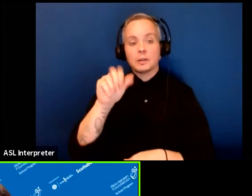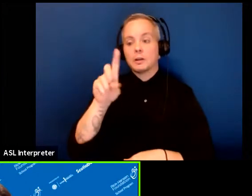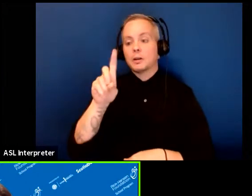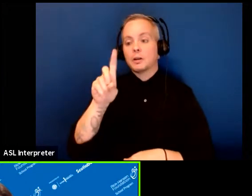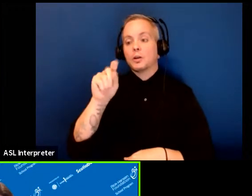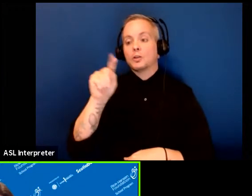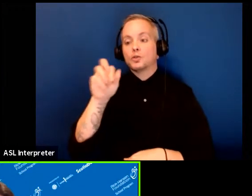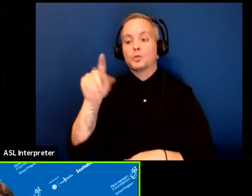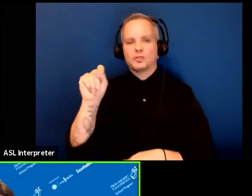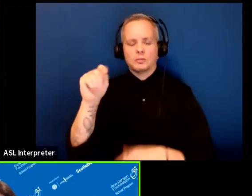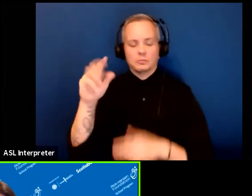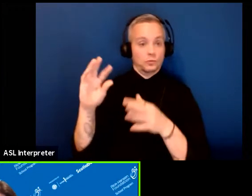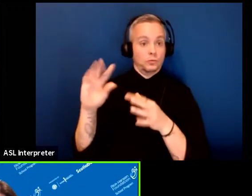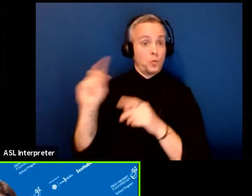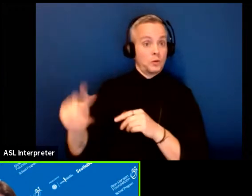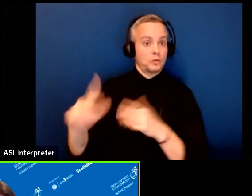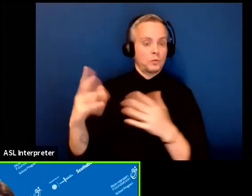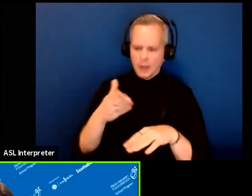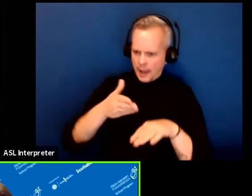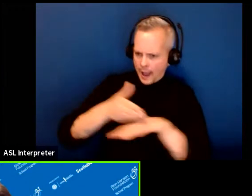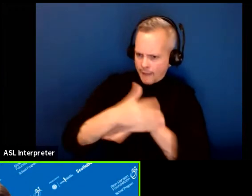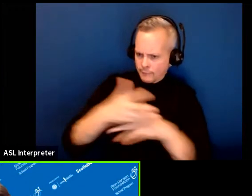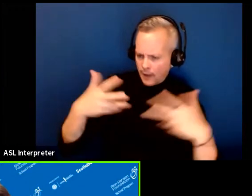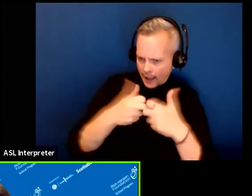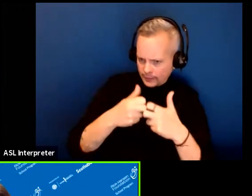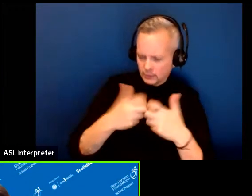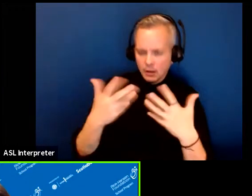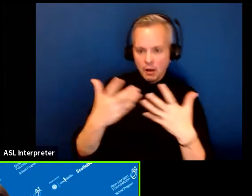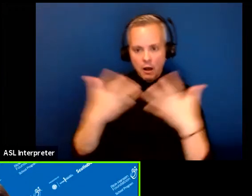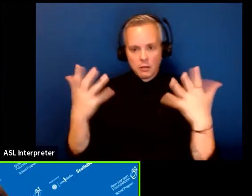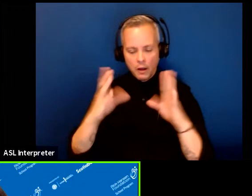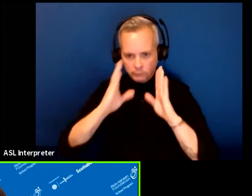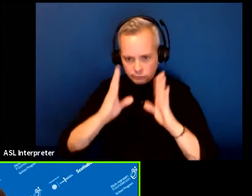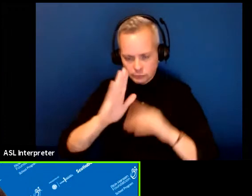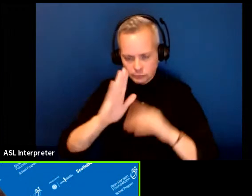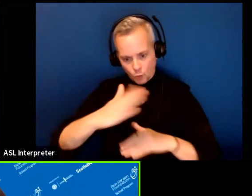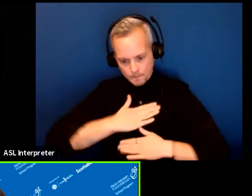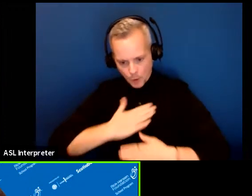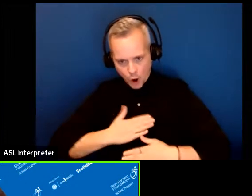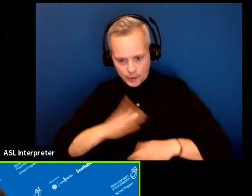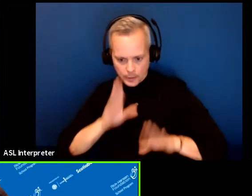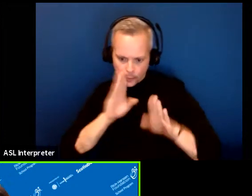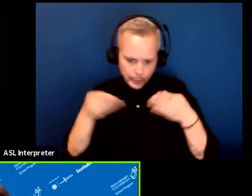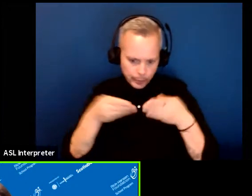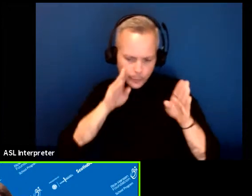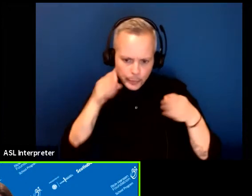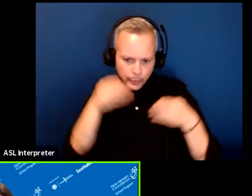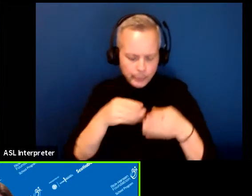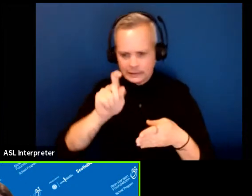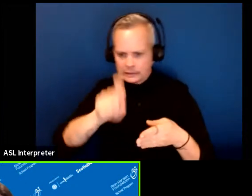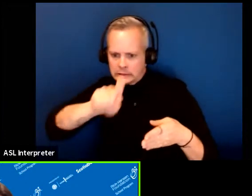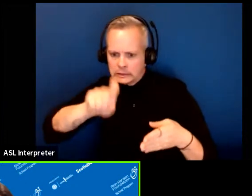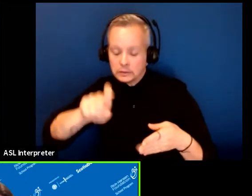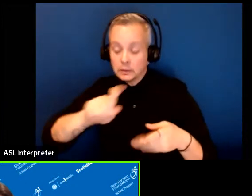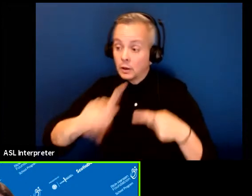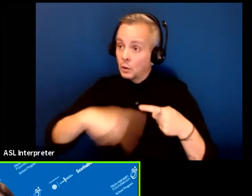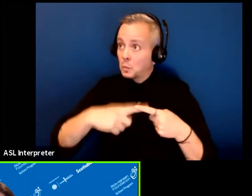AFTER YOUR ACCIDENT, THERE WAS A LOT OF ATTENTION TO YOUR BODY AND ITS NEEDS. ONCE THINGS SETTLED DOWN, HOW